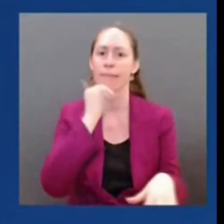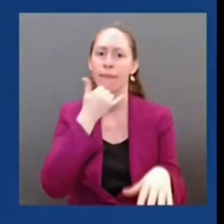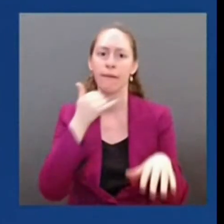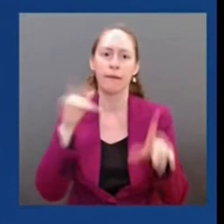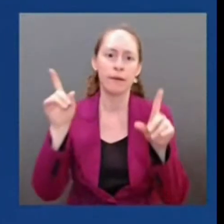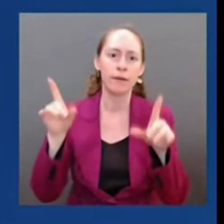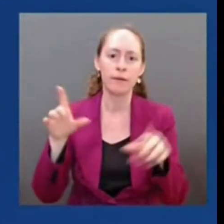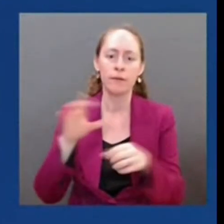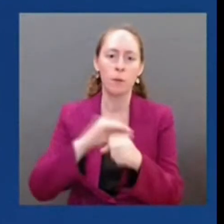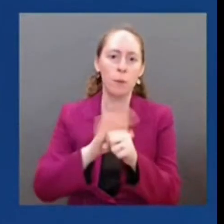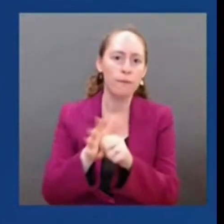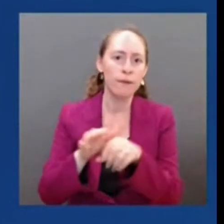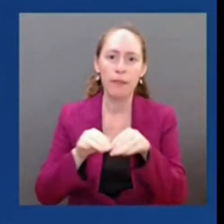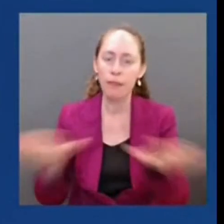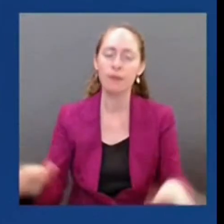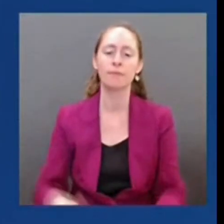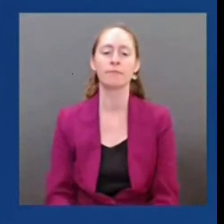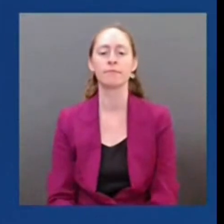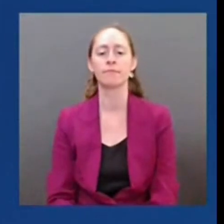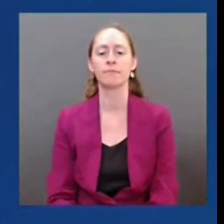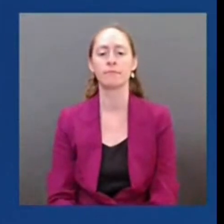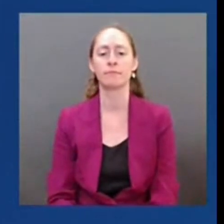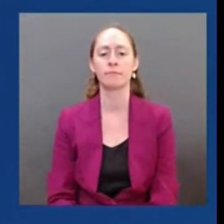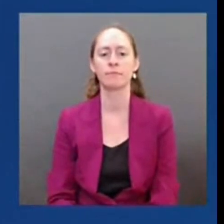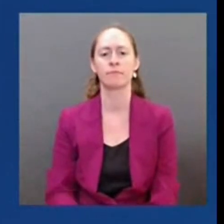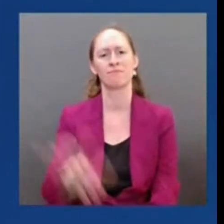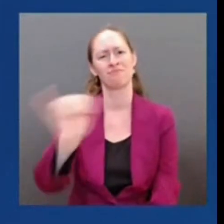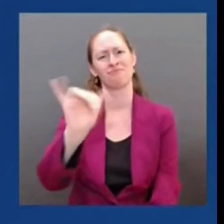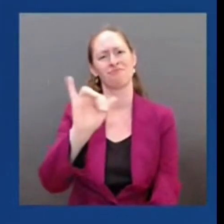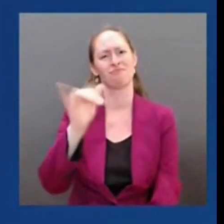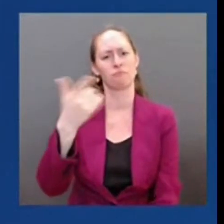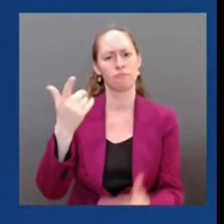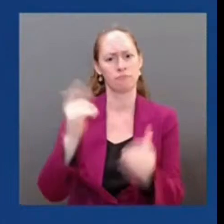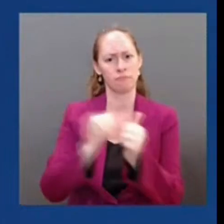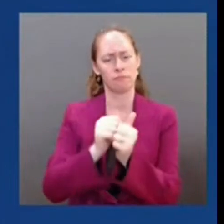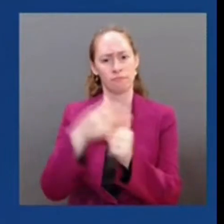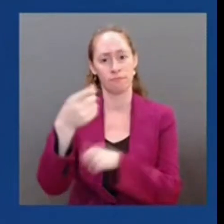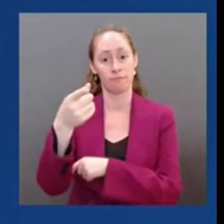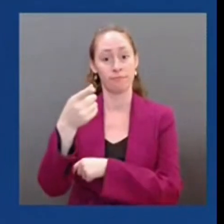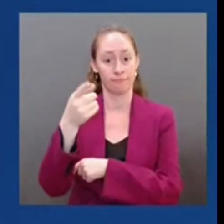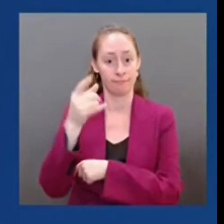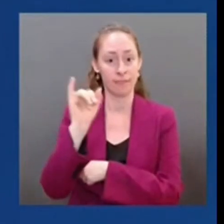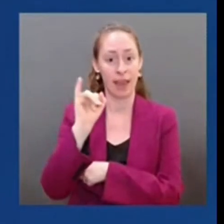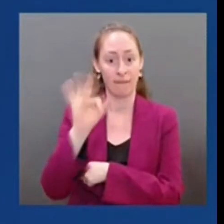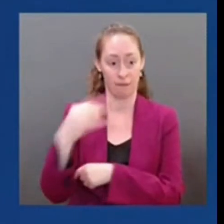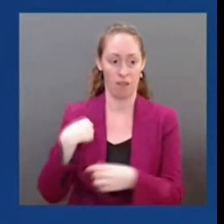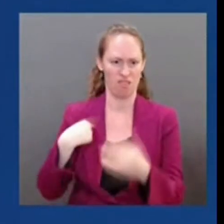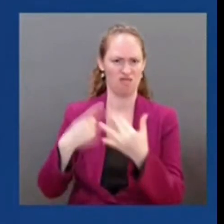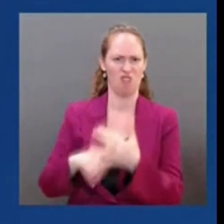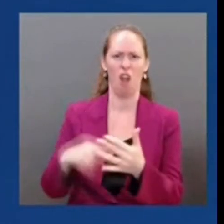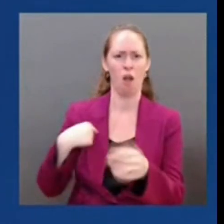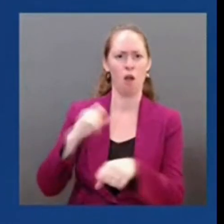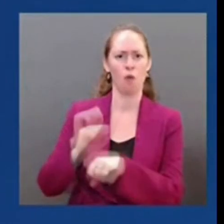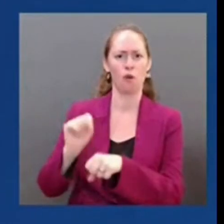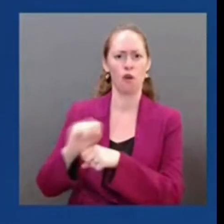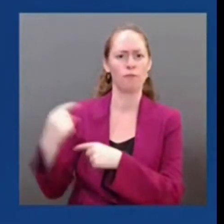THAT WILL BE AN IMPORTANT PART